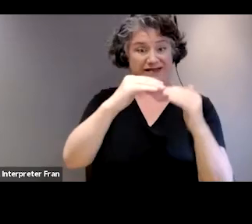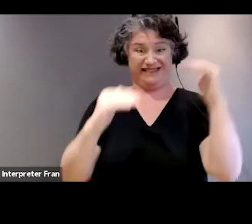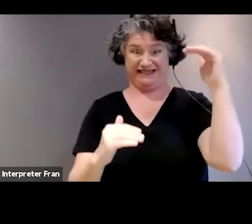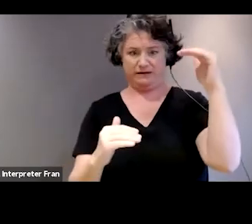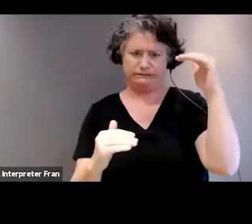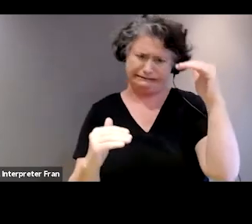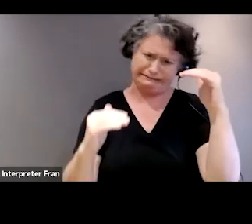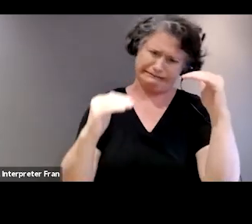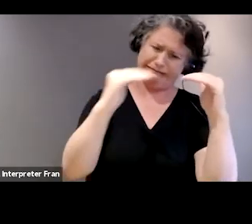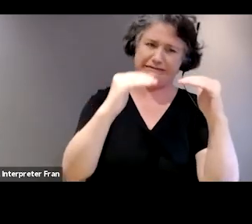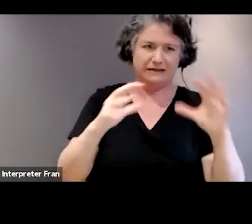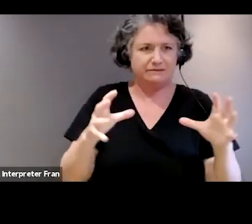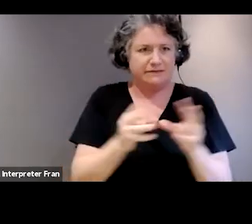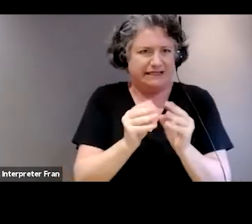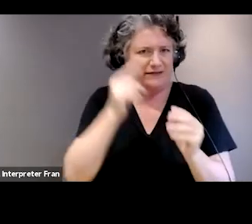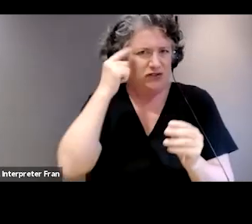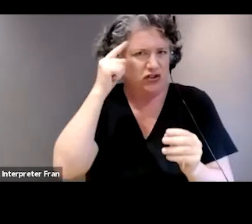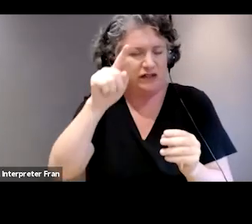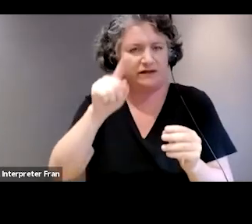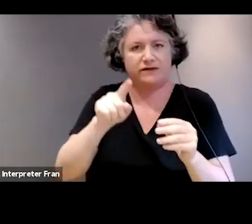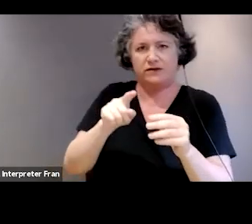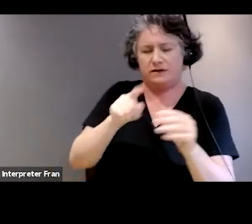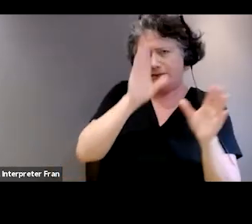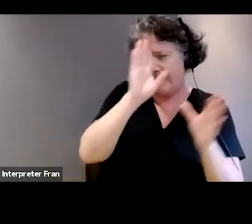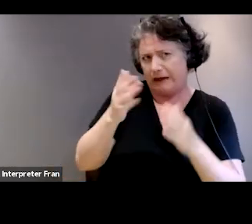vaccines, as I mentioned, I am